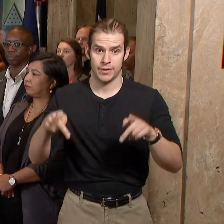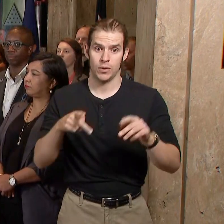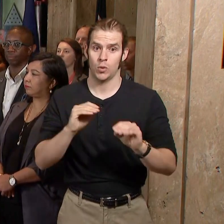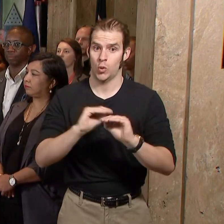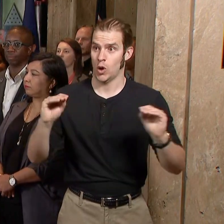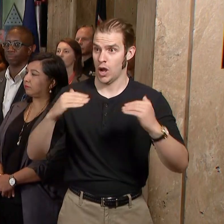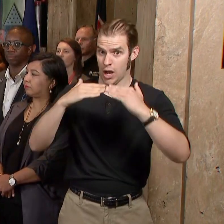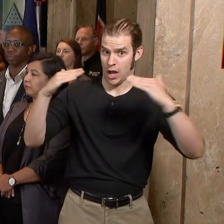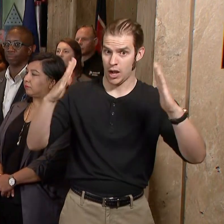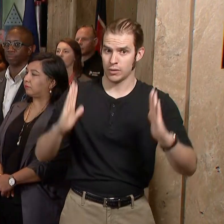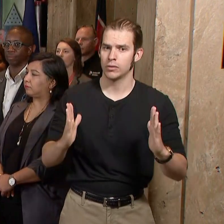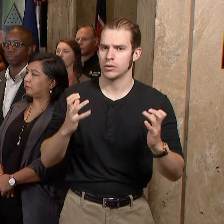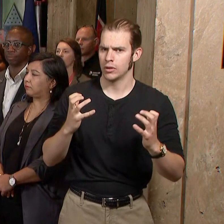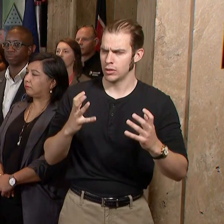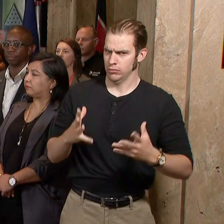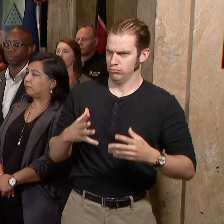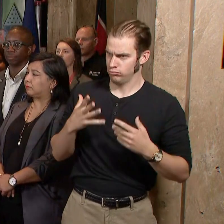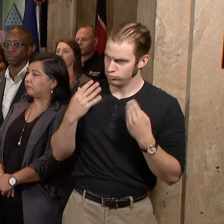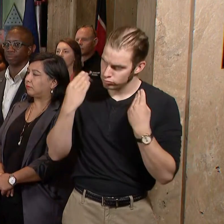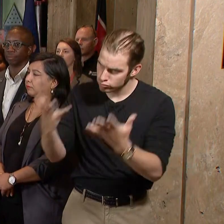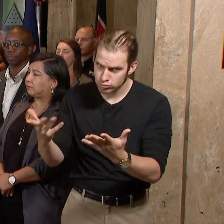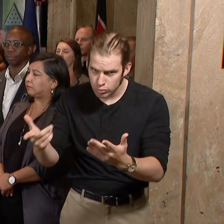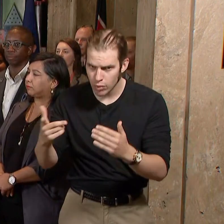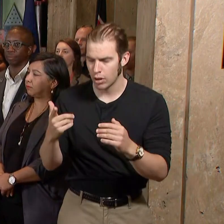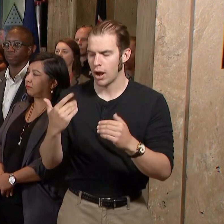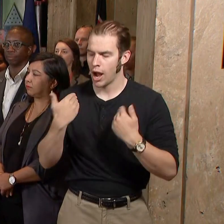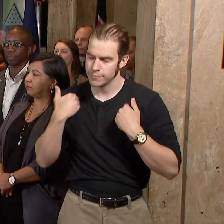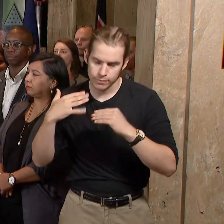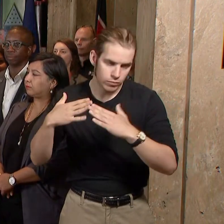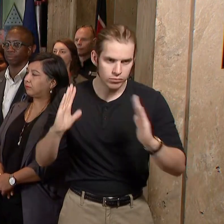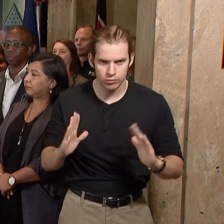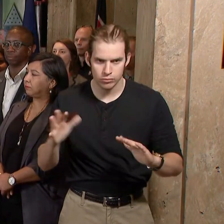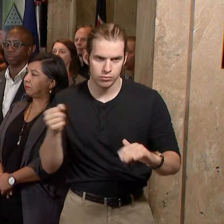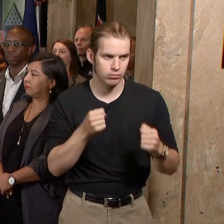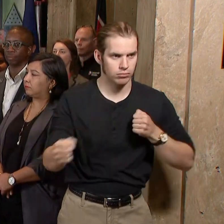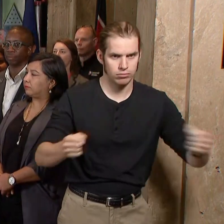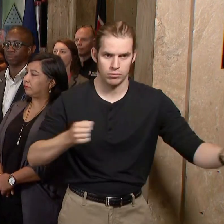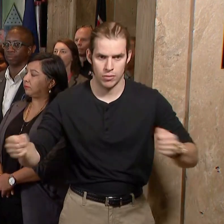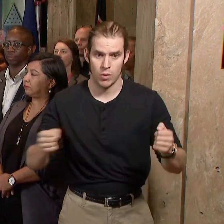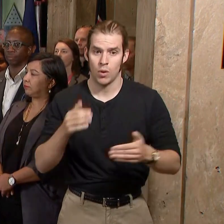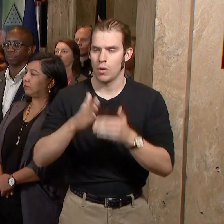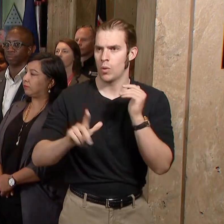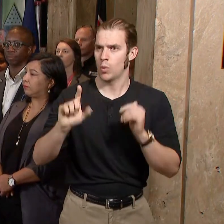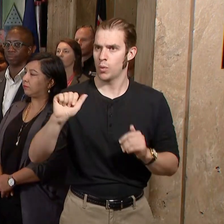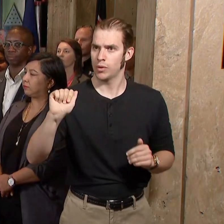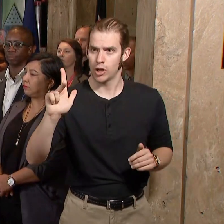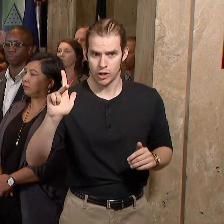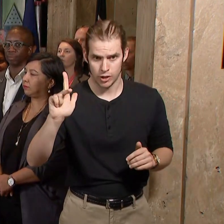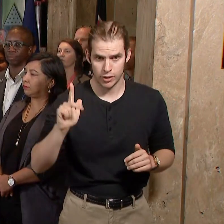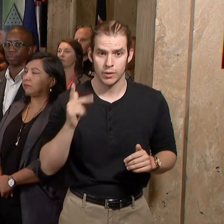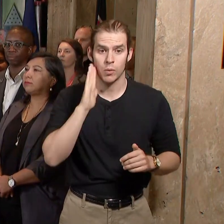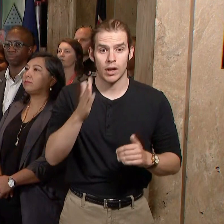before the end of this calendar year. That is what we're committing to today. What we know is today is the start, today is the start of a process